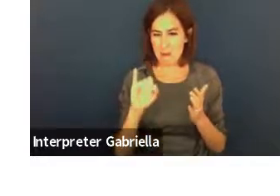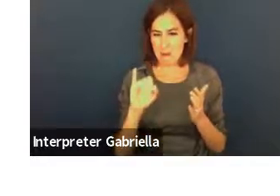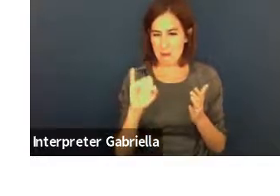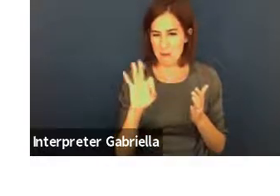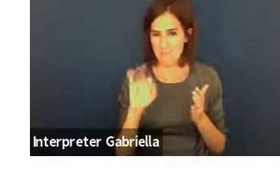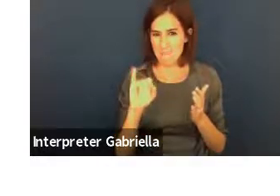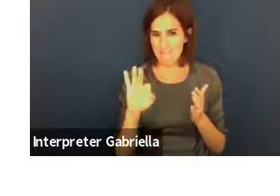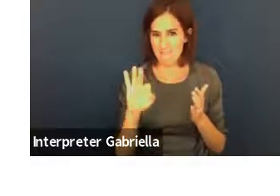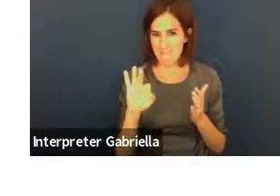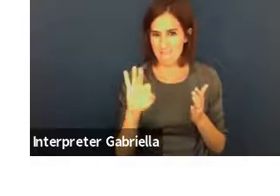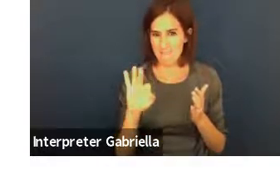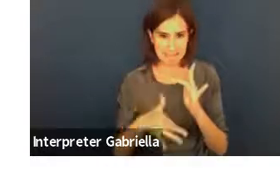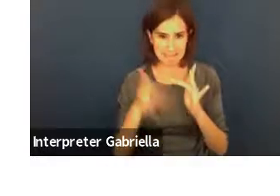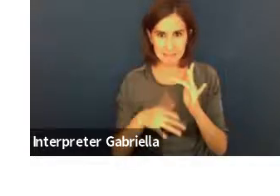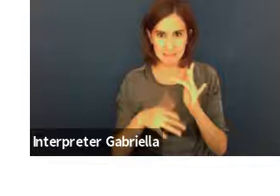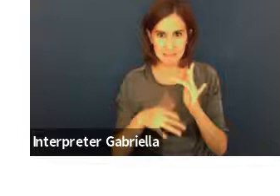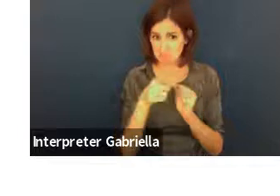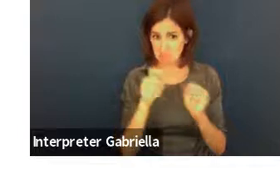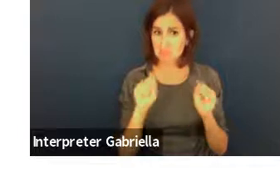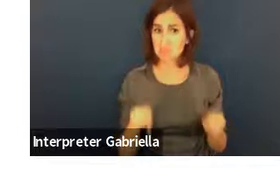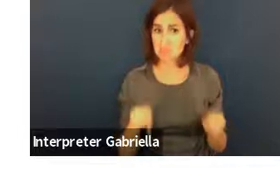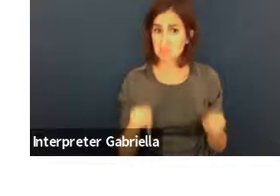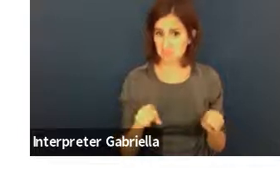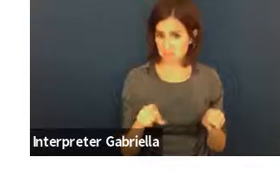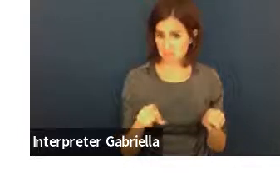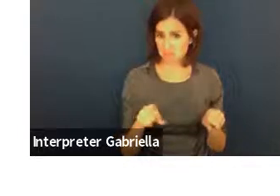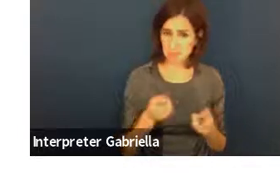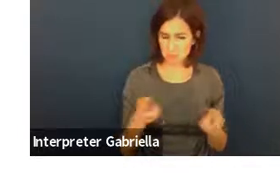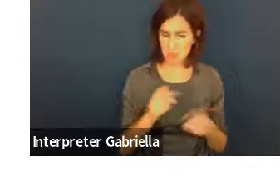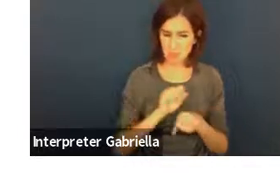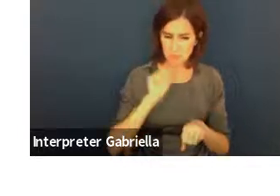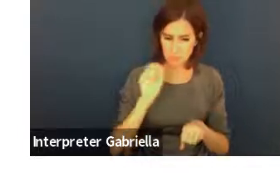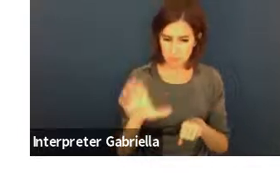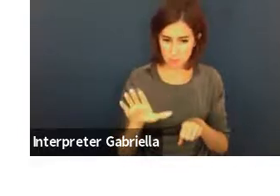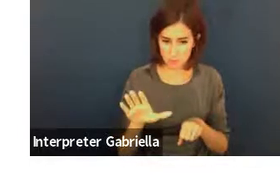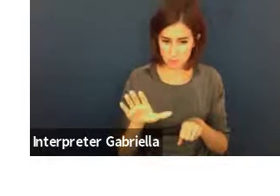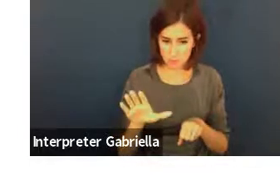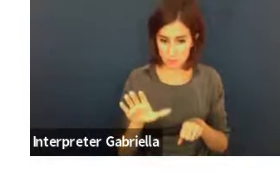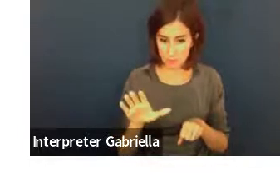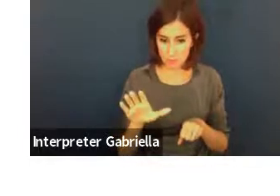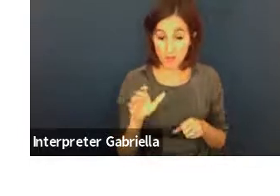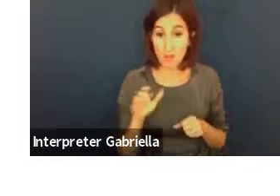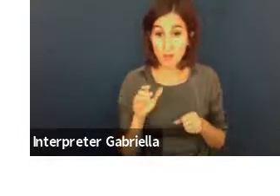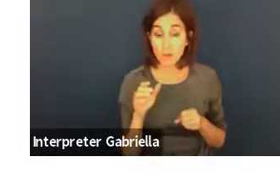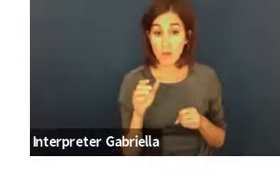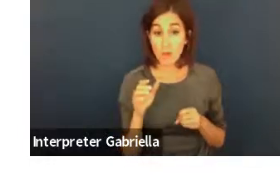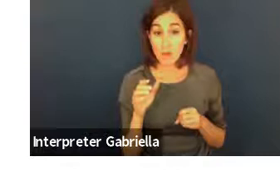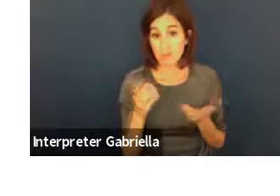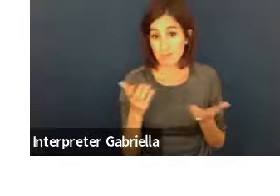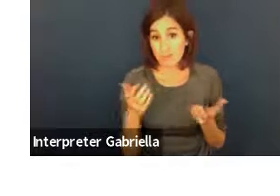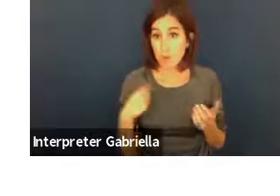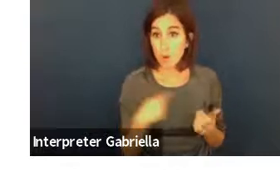Linda Kobashigawa: We do have, again, basically the same amount of collections. We haven't purchased really anything new.